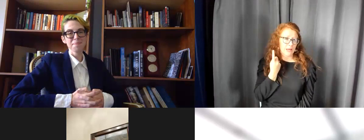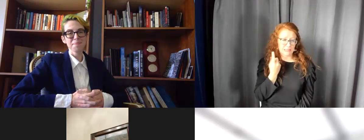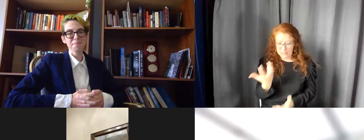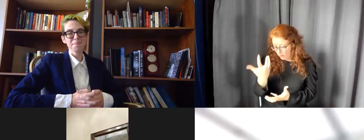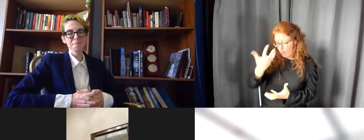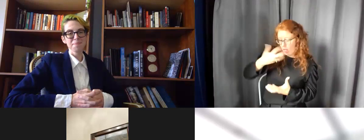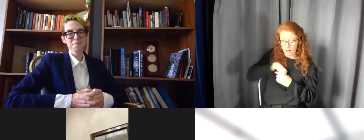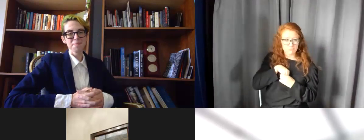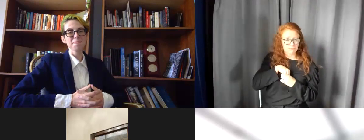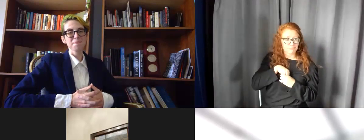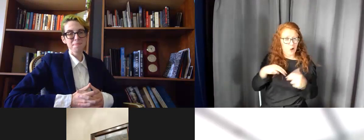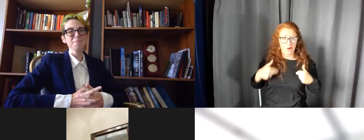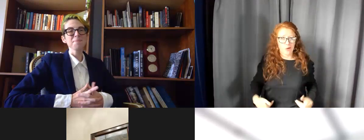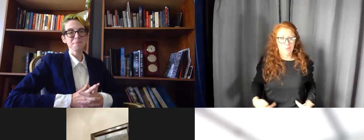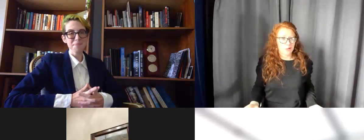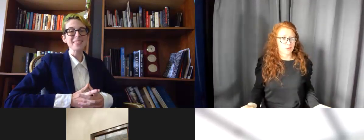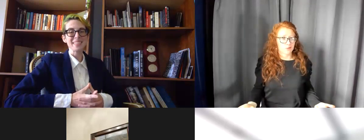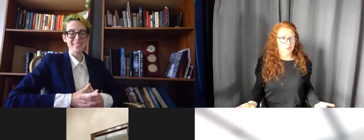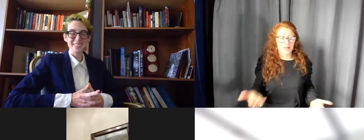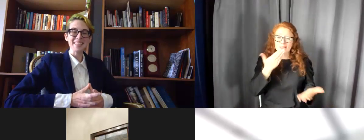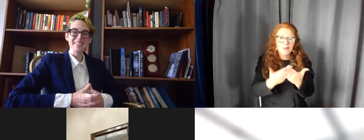Jordan Radford: this is good for everyone. and